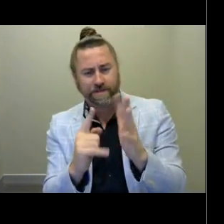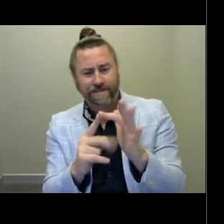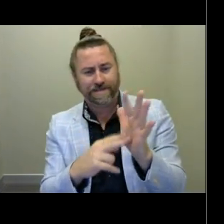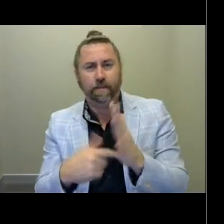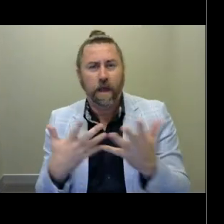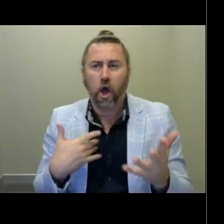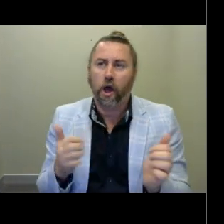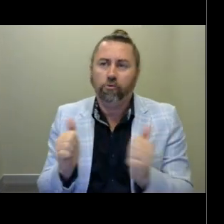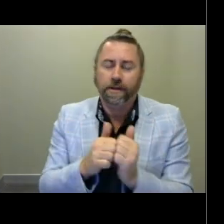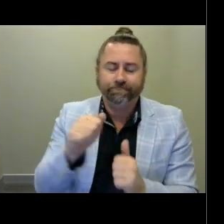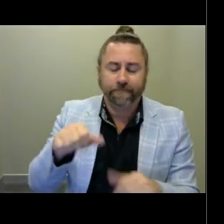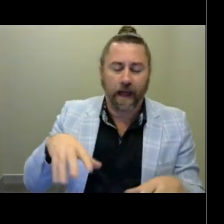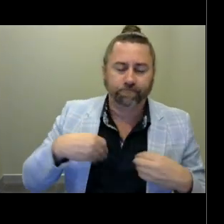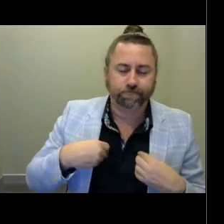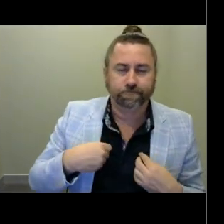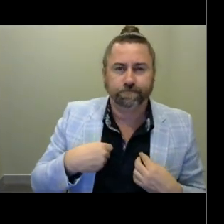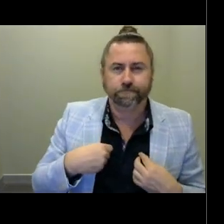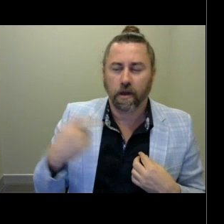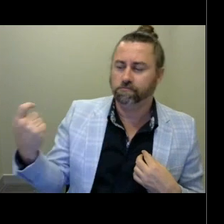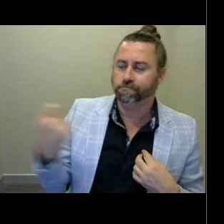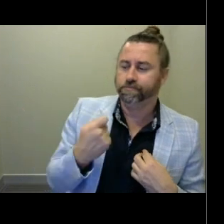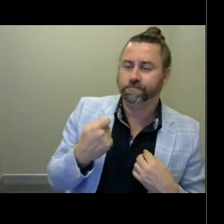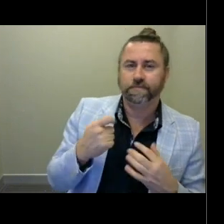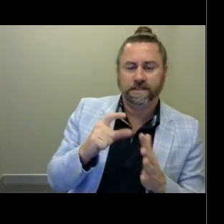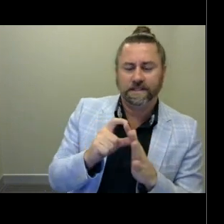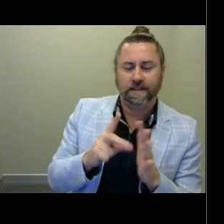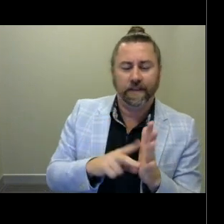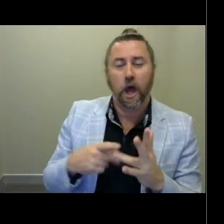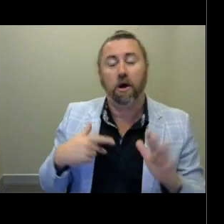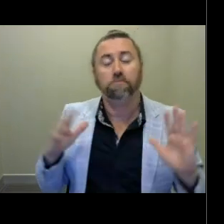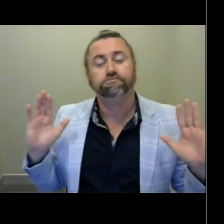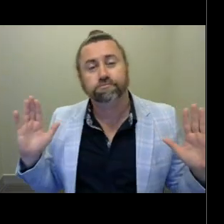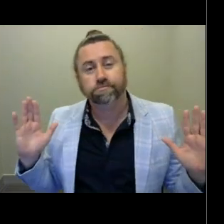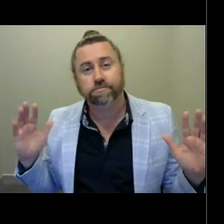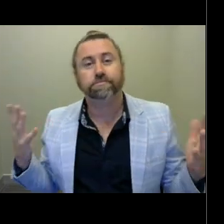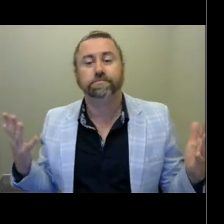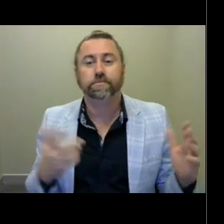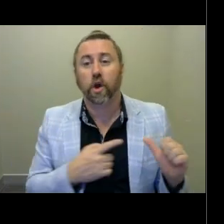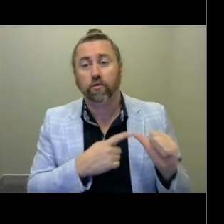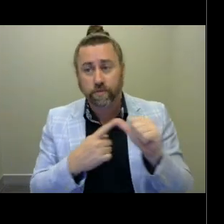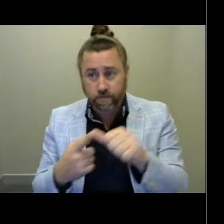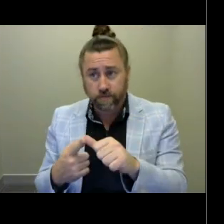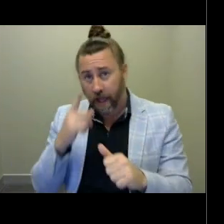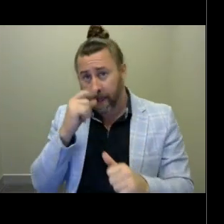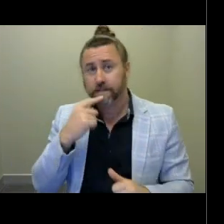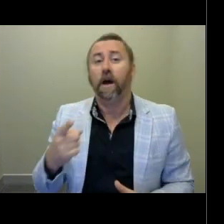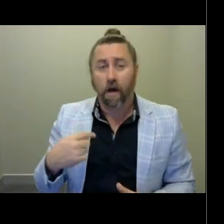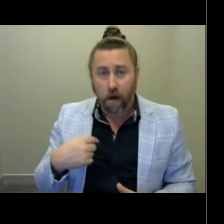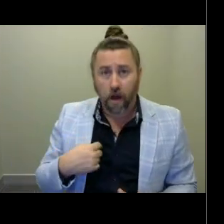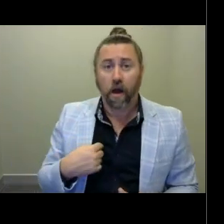So respondents can consent with admissions or without admissions.